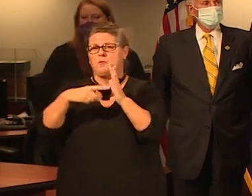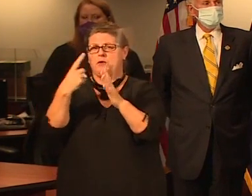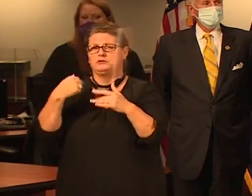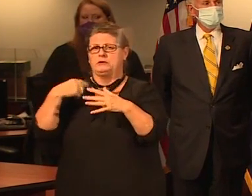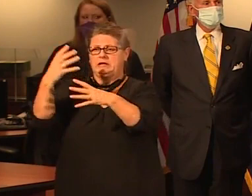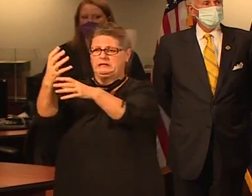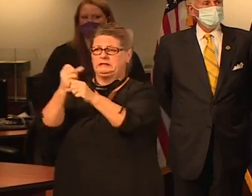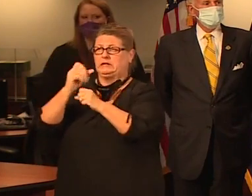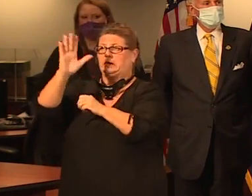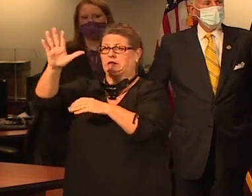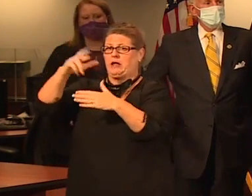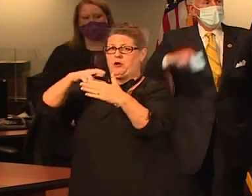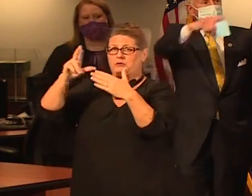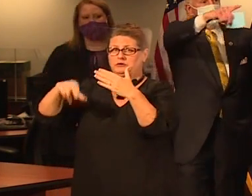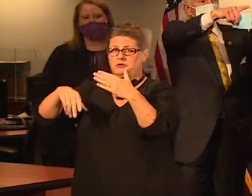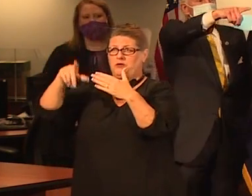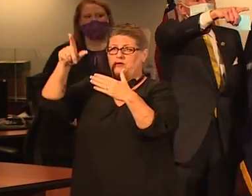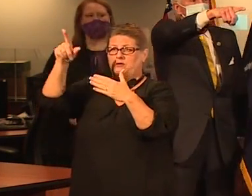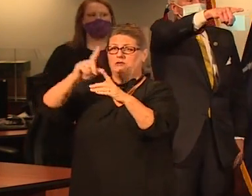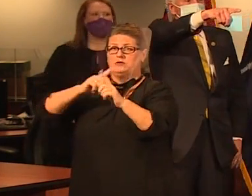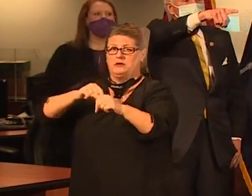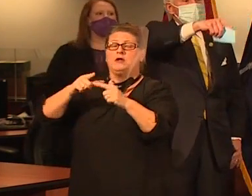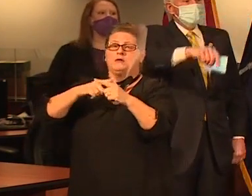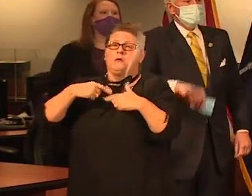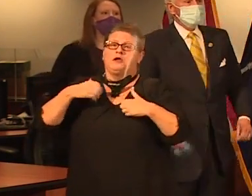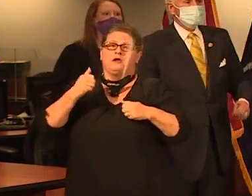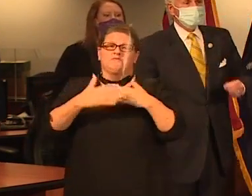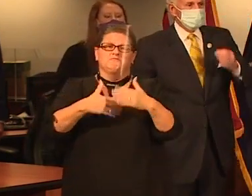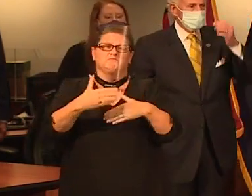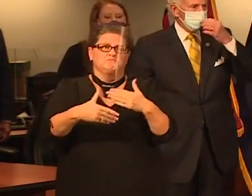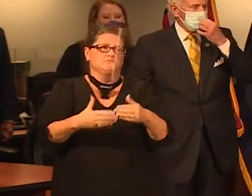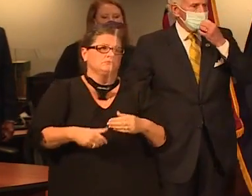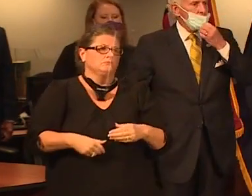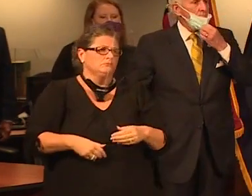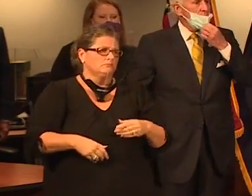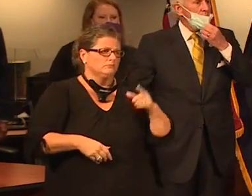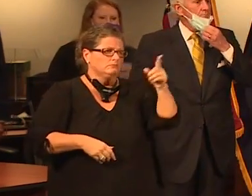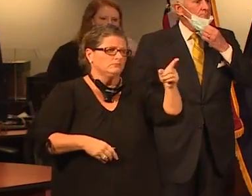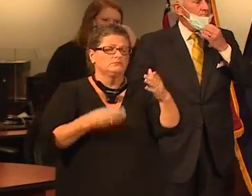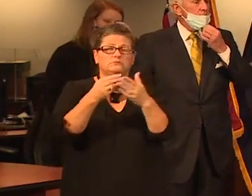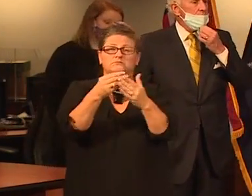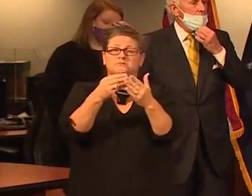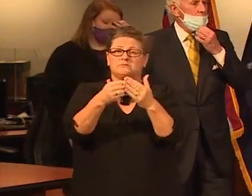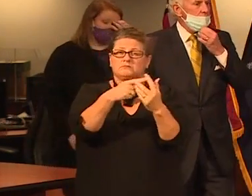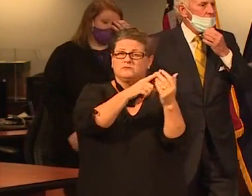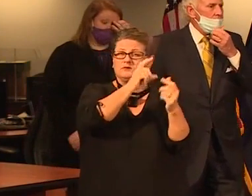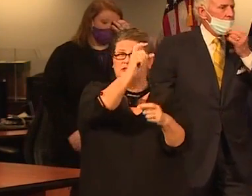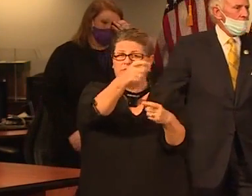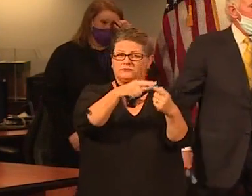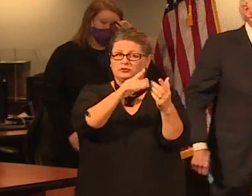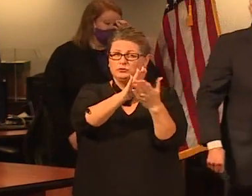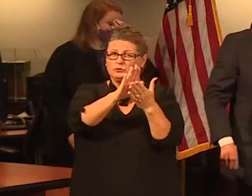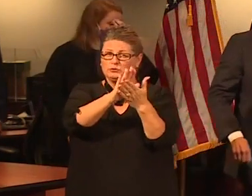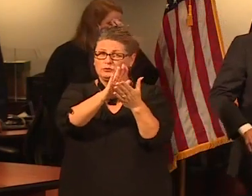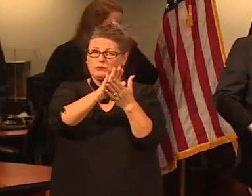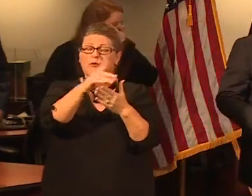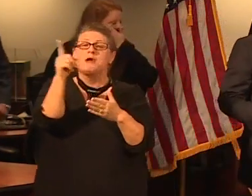THAT WILL BE DETERMINED ONCE WE RECEIVE THE RESULTS THEN WE CAN LOOK AT THE NUMBERS GOING FORWARD. IN THE BACK. YES, MA'AM.